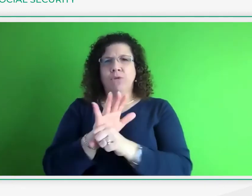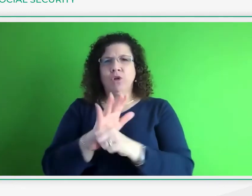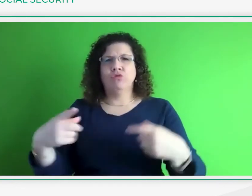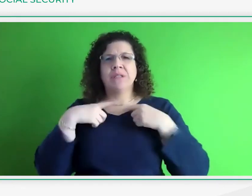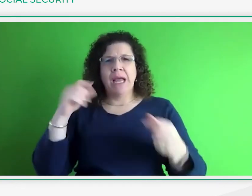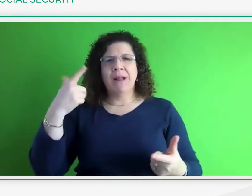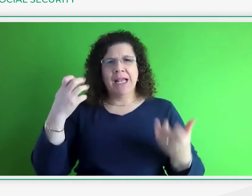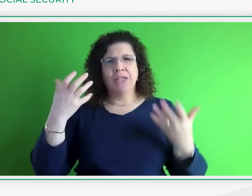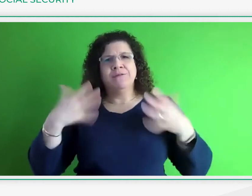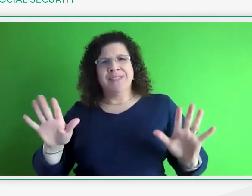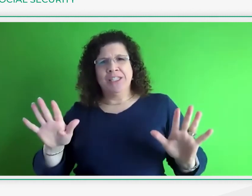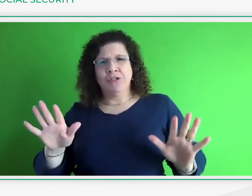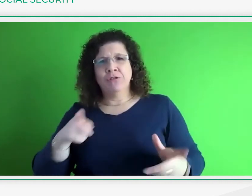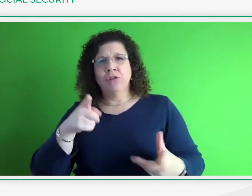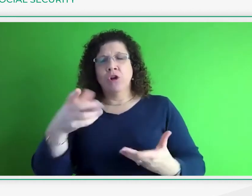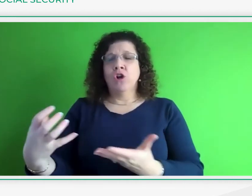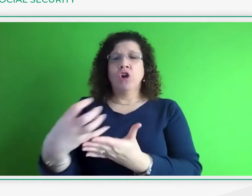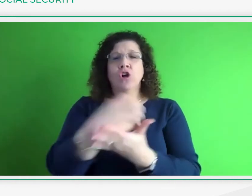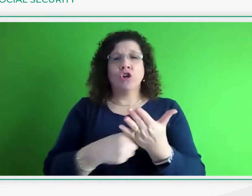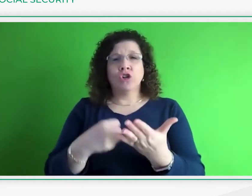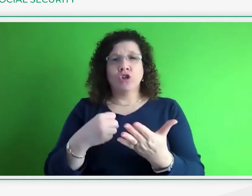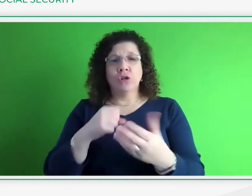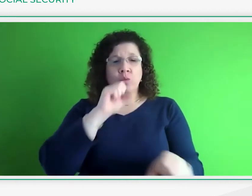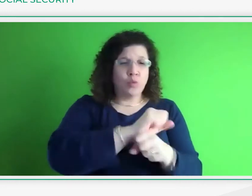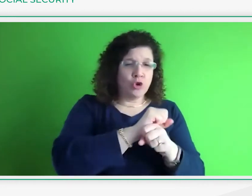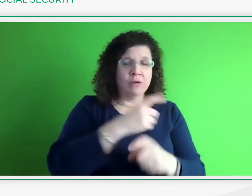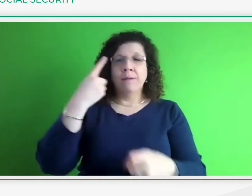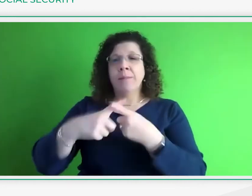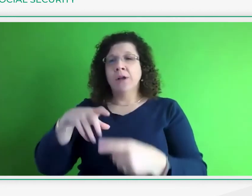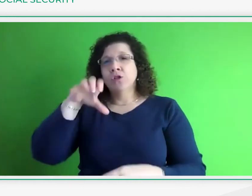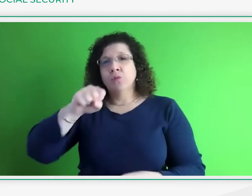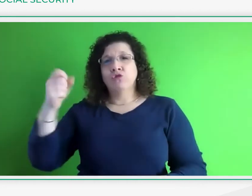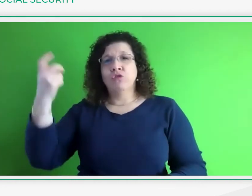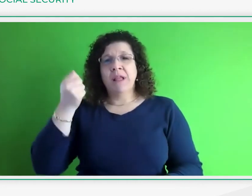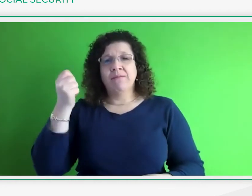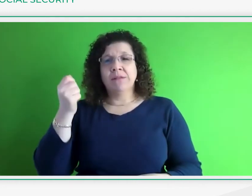So, if you hit full retirement age and you're earning your work earnings, plus you have